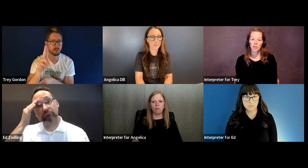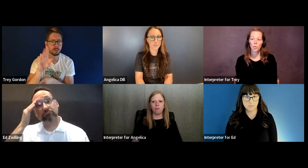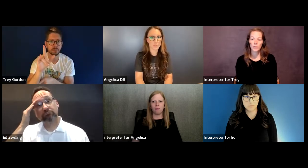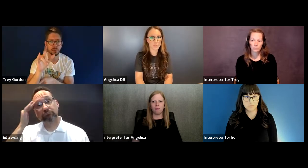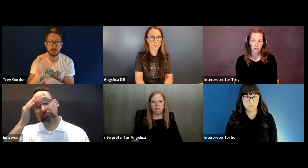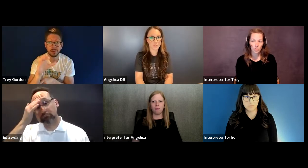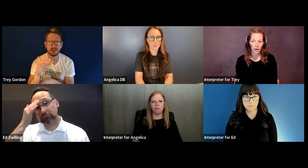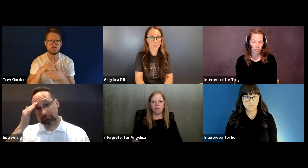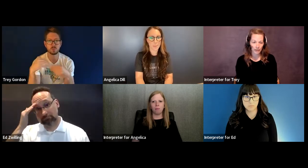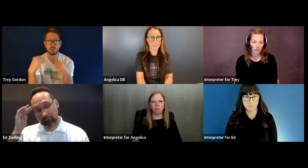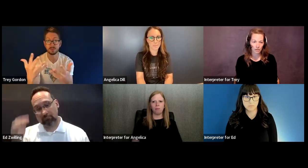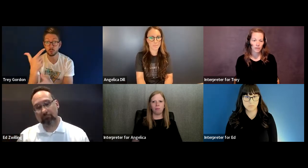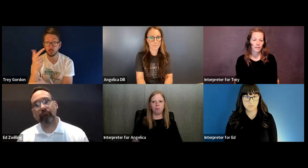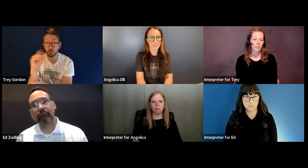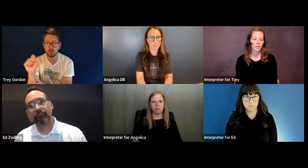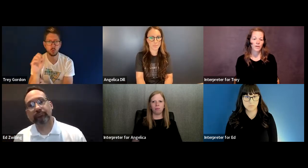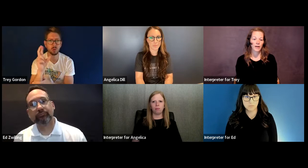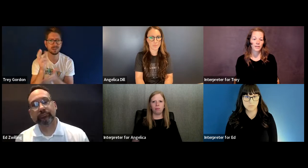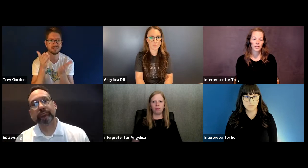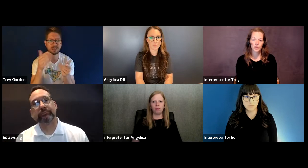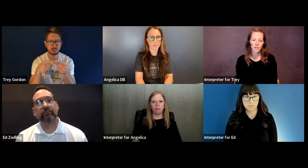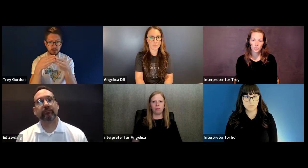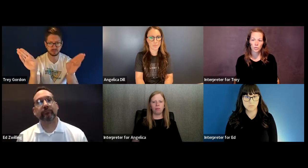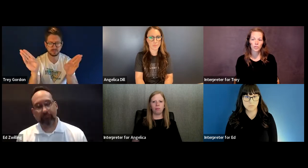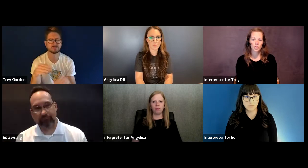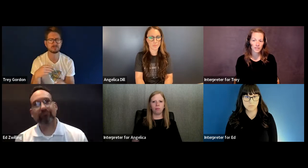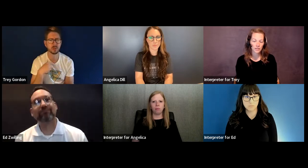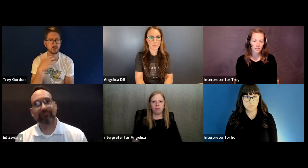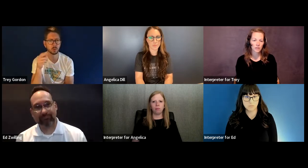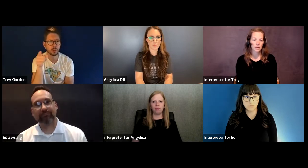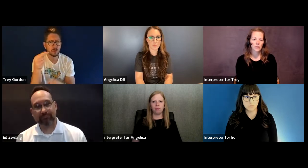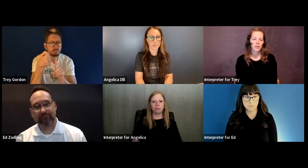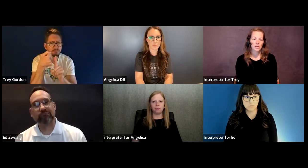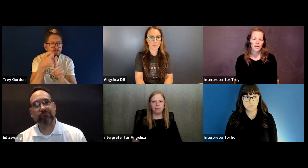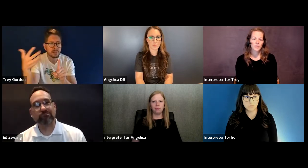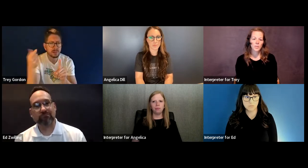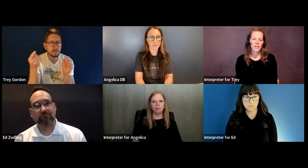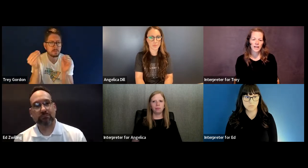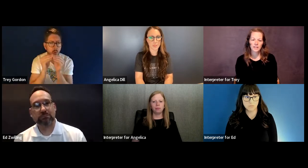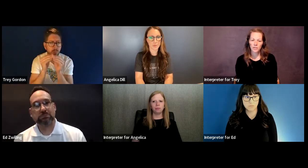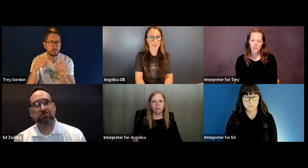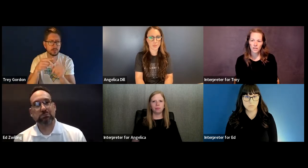open to the public that provide goods or services i guess we wanted to ask if you could tell us